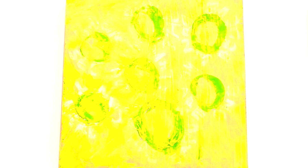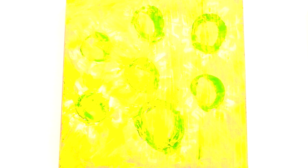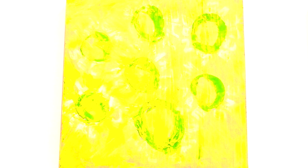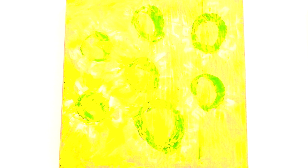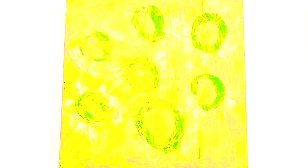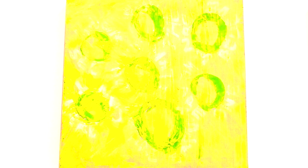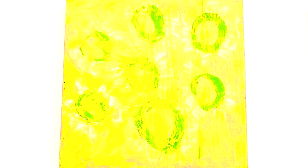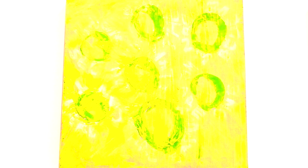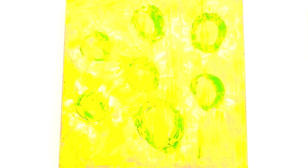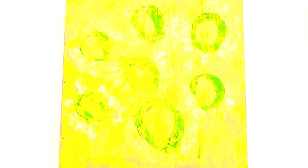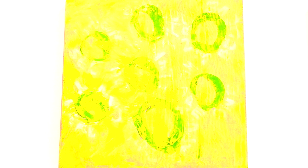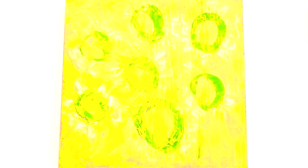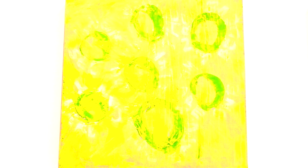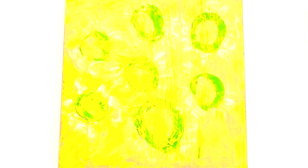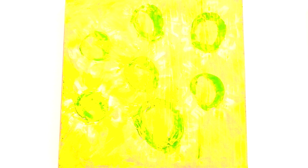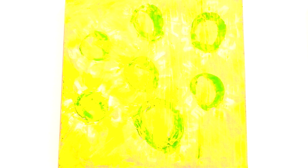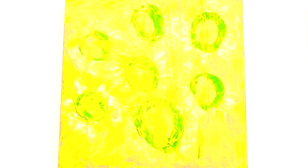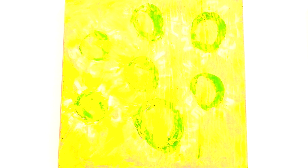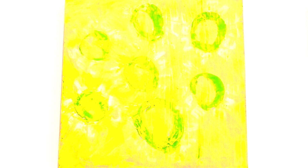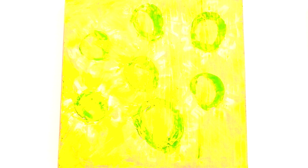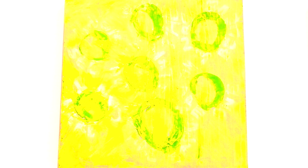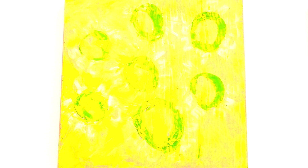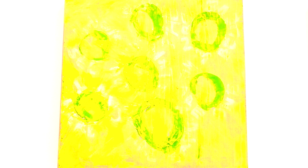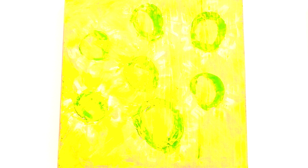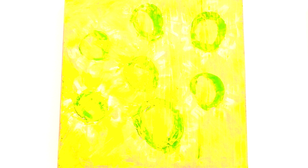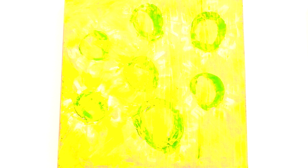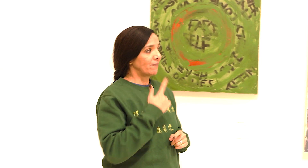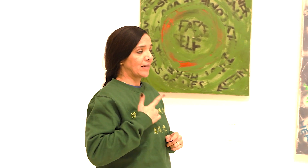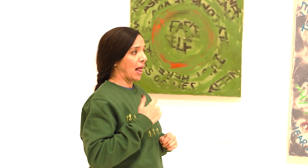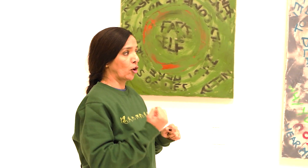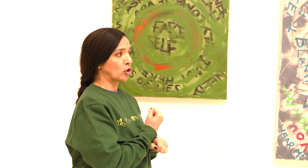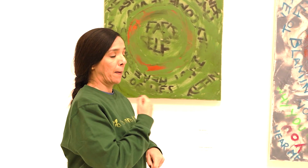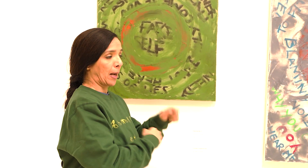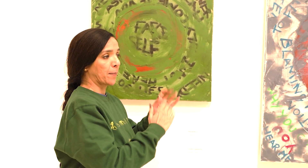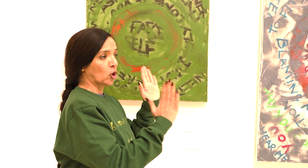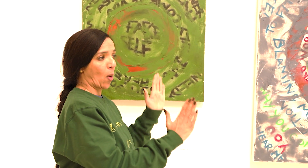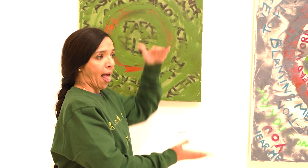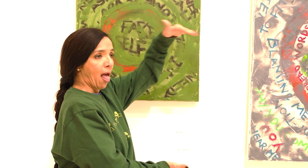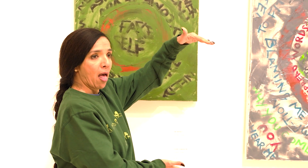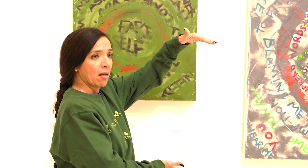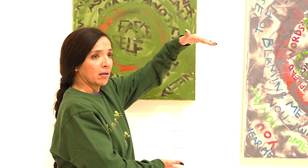You know, it's like-- the sign for sound is a circular motion around the ears, so, I put them into circles.